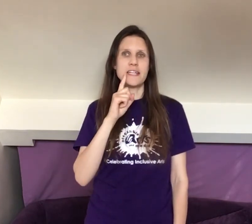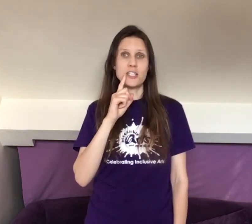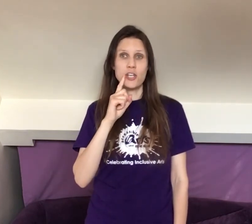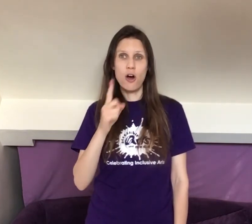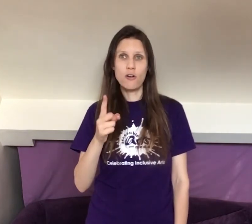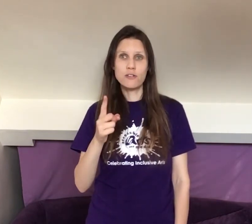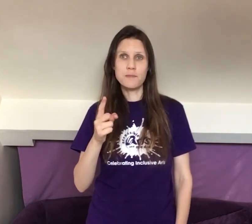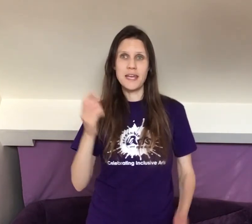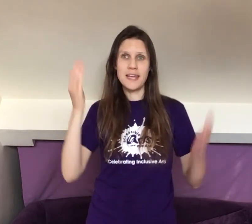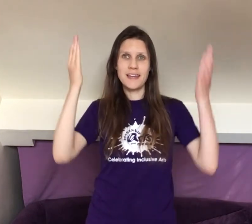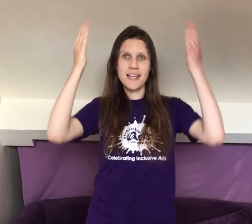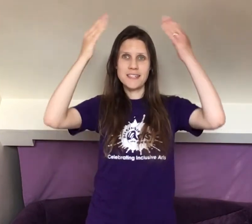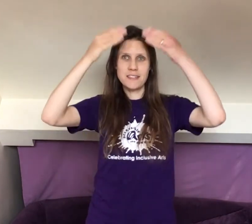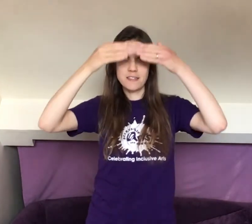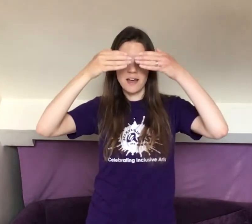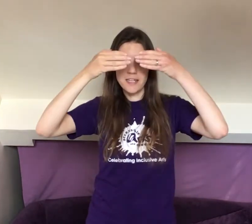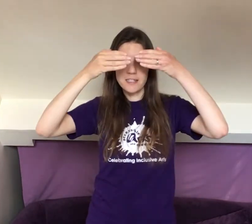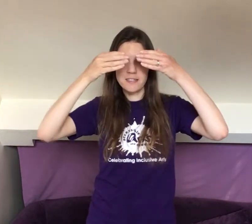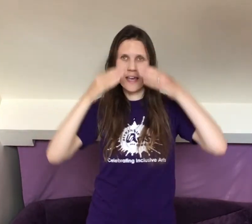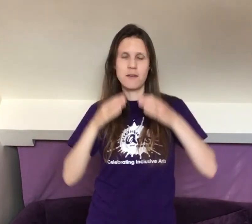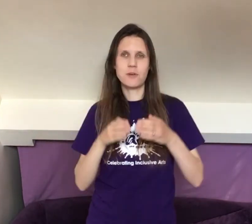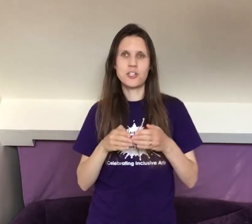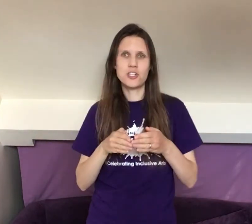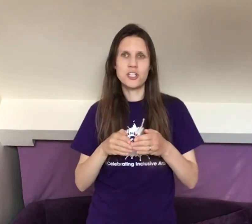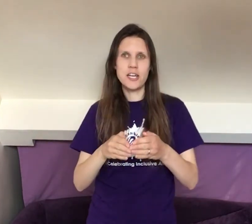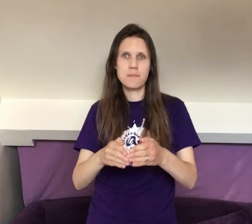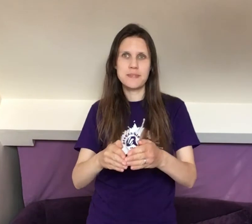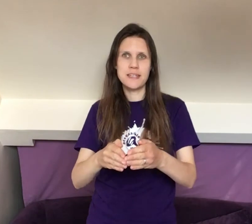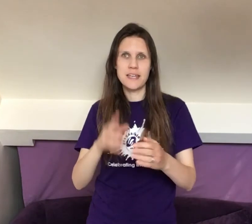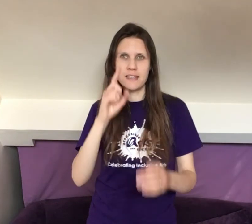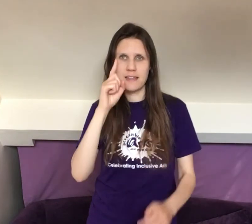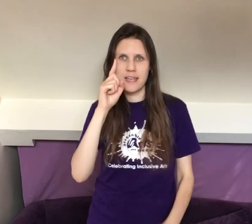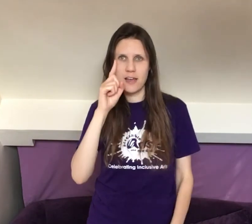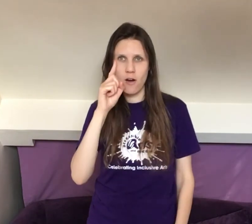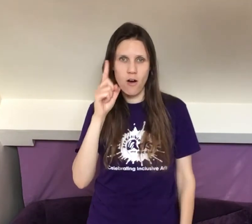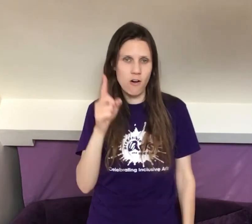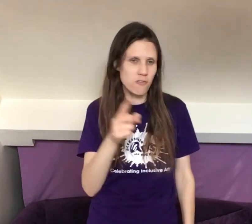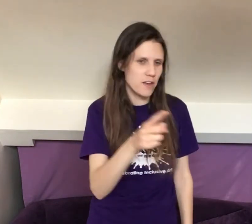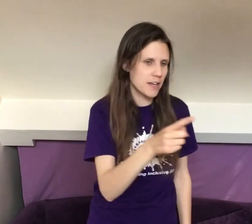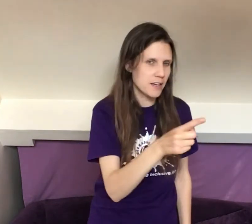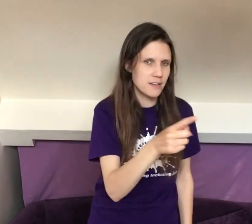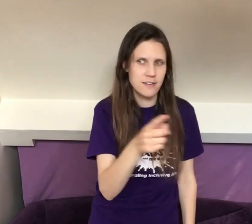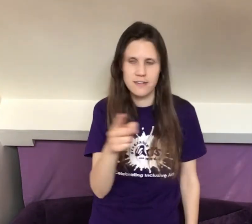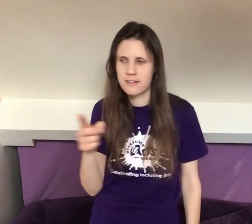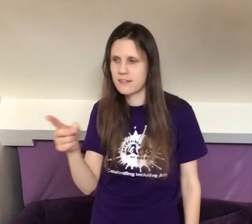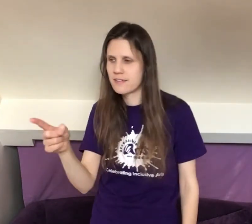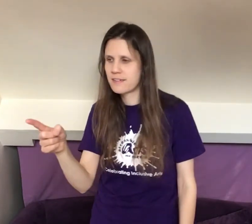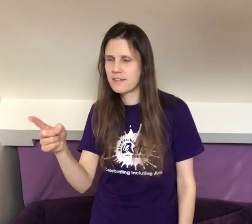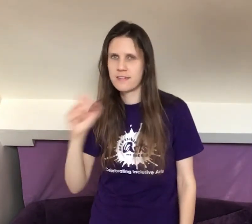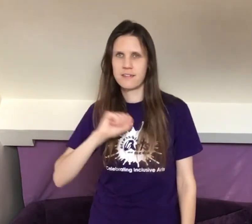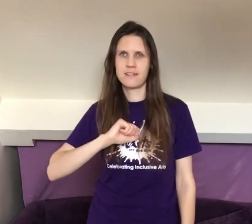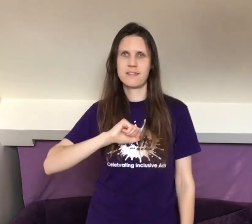They told me last night there were ships in the offing.